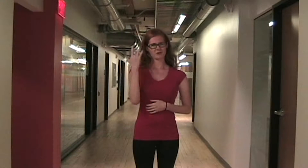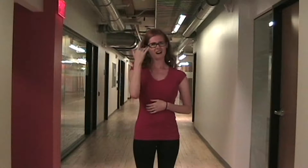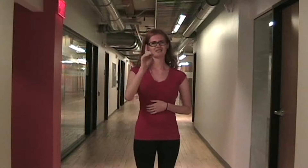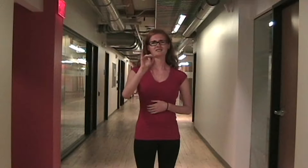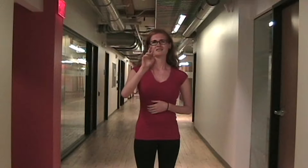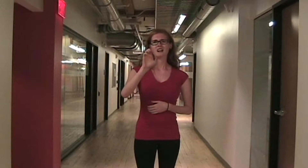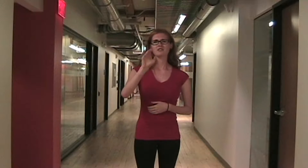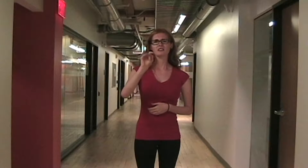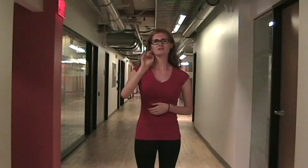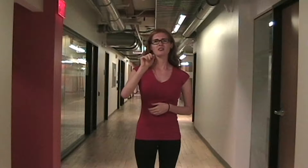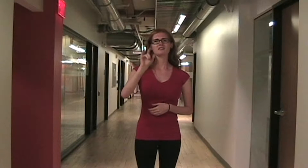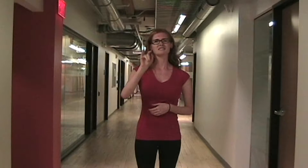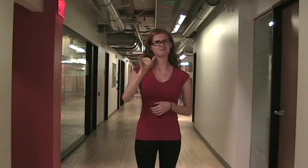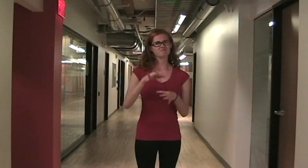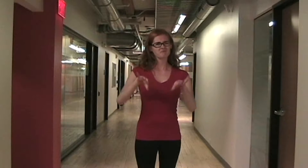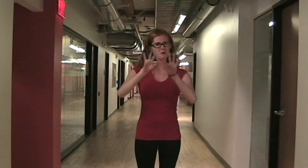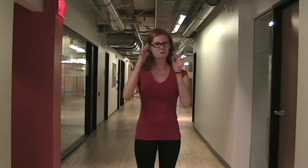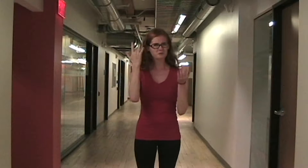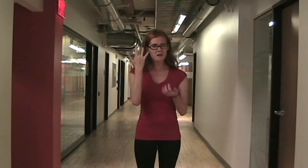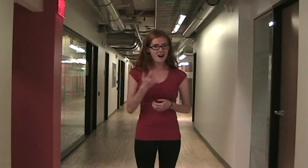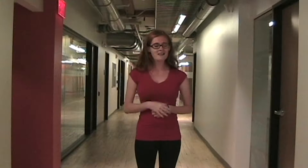Why is directionality important for the neuron growth?